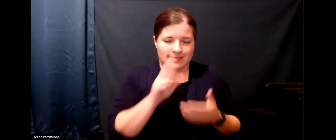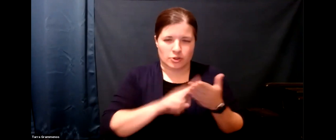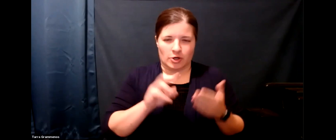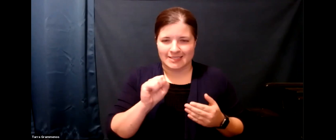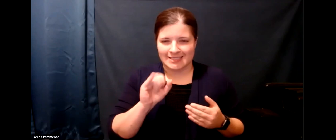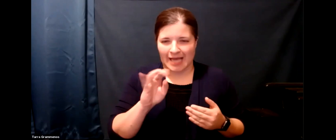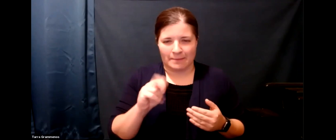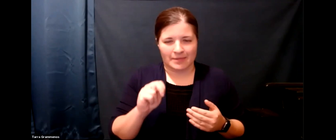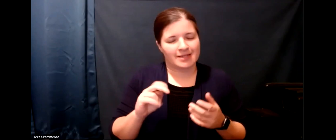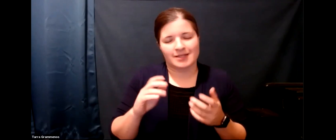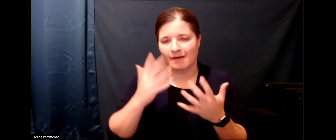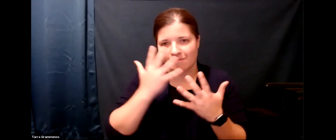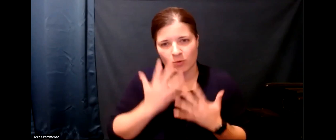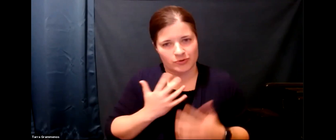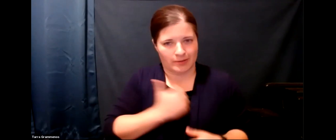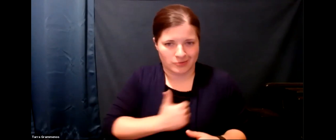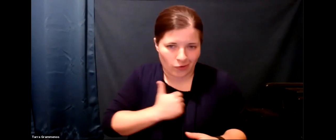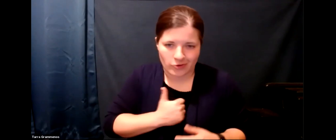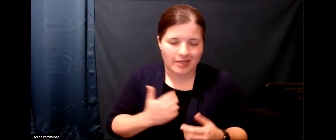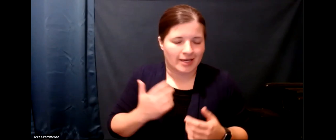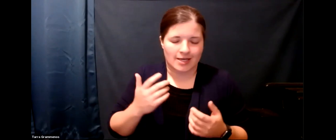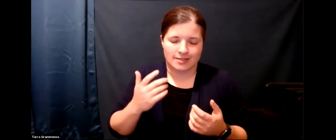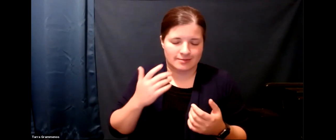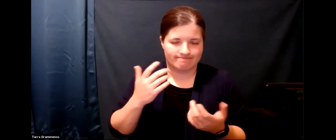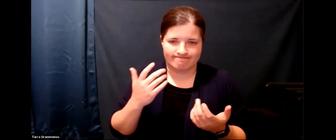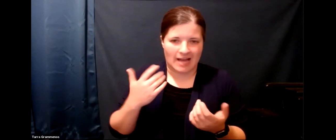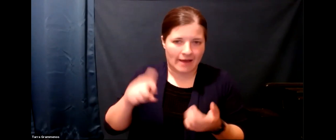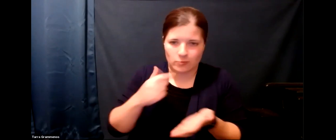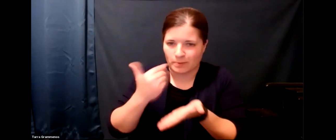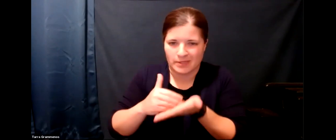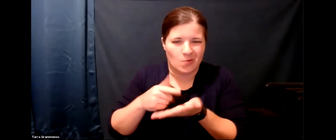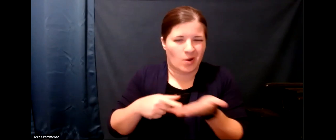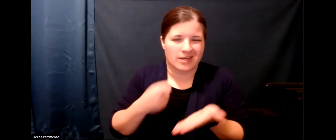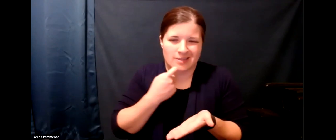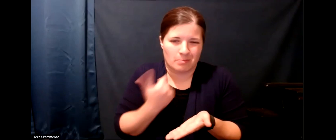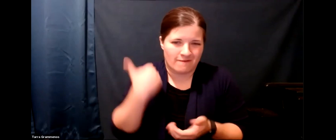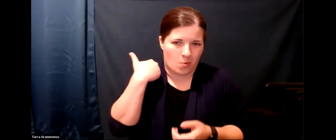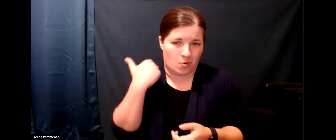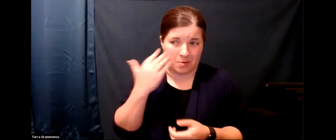before which is because we're in discussion about potential litigation, I have to be a little bit careful